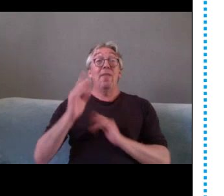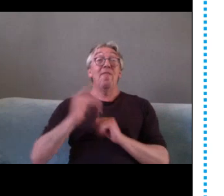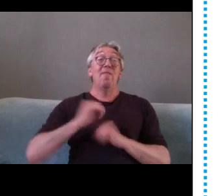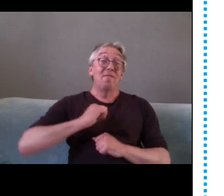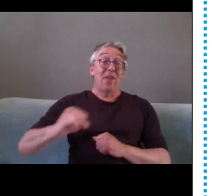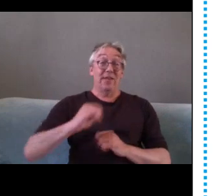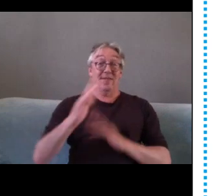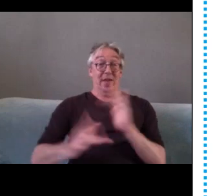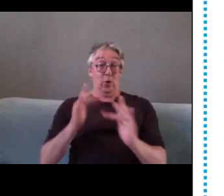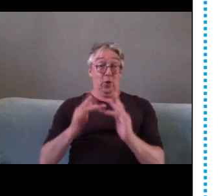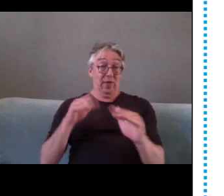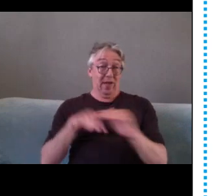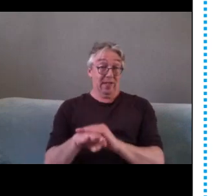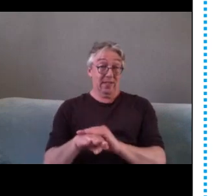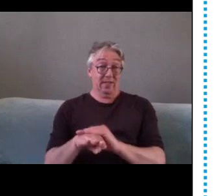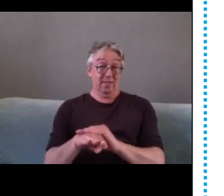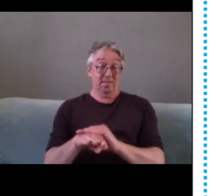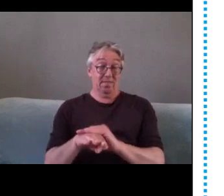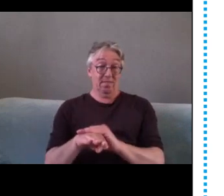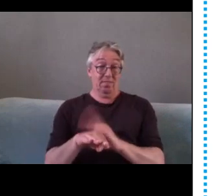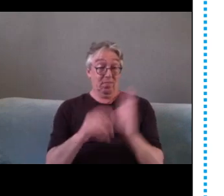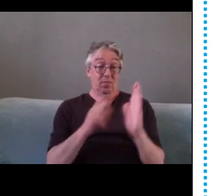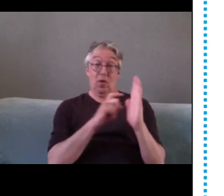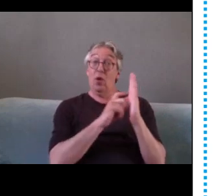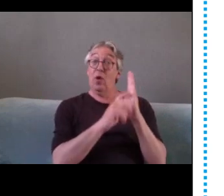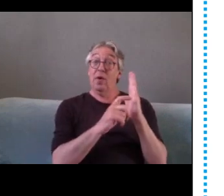And the Code actually includes an annex in which